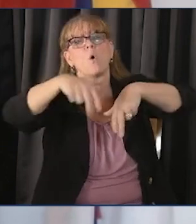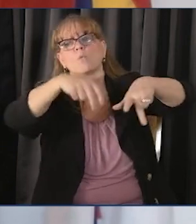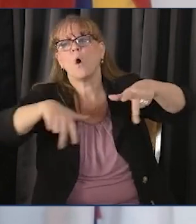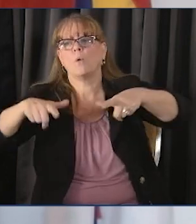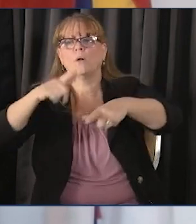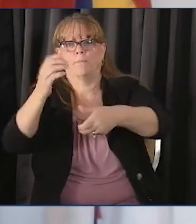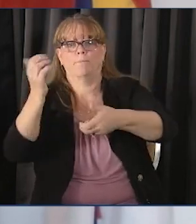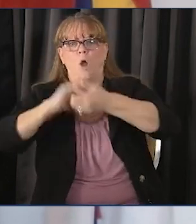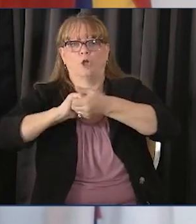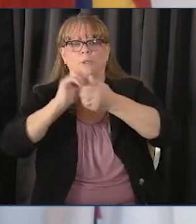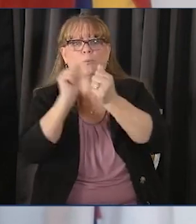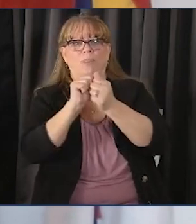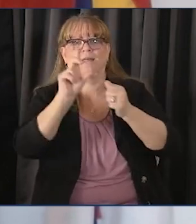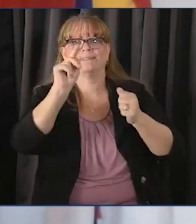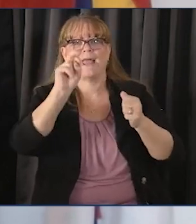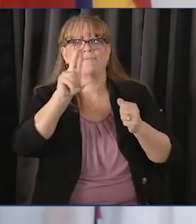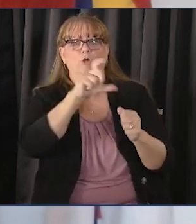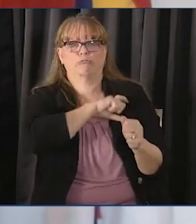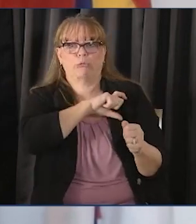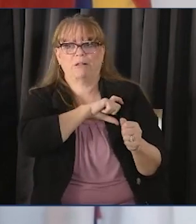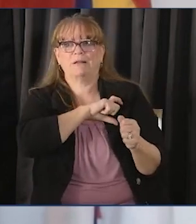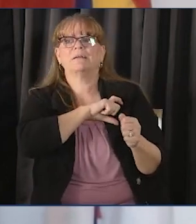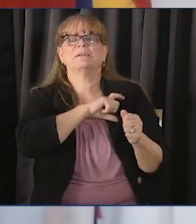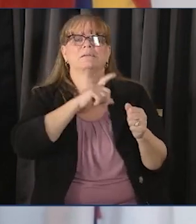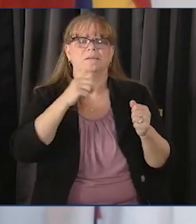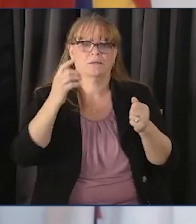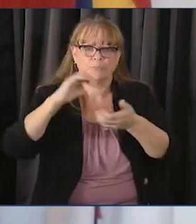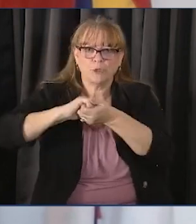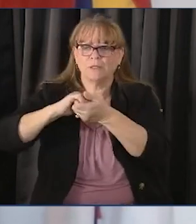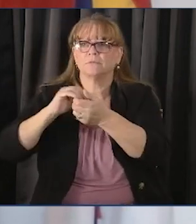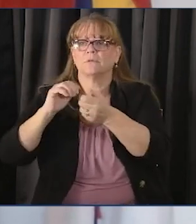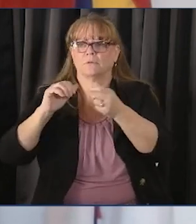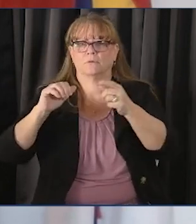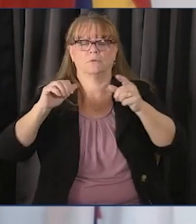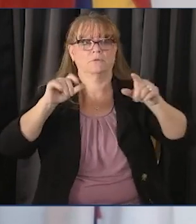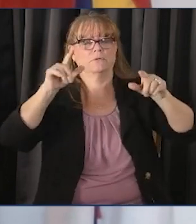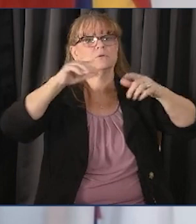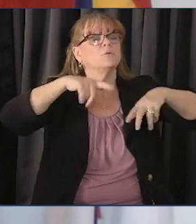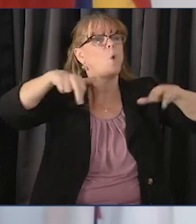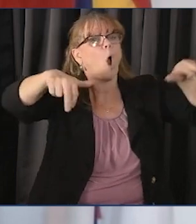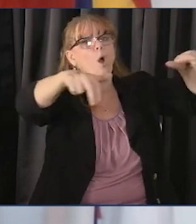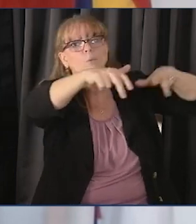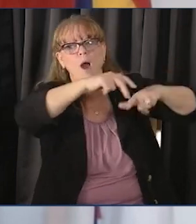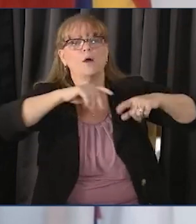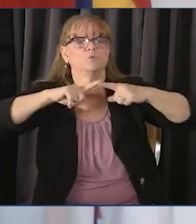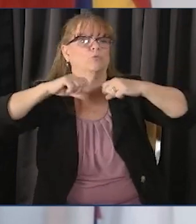Did you have a follow up question? No, that was it. That isn't real presence.